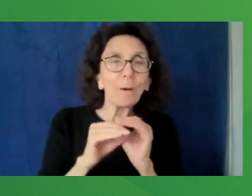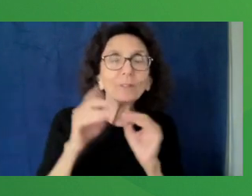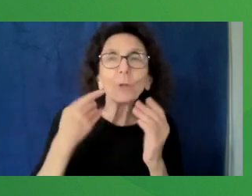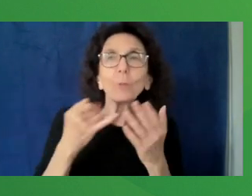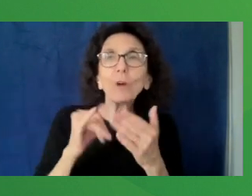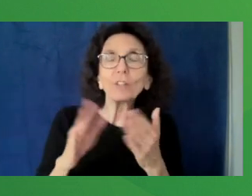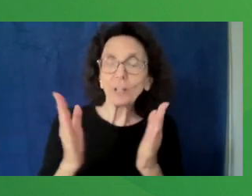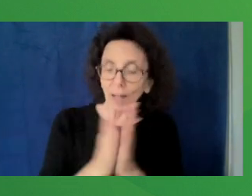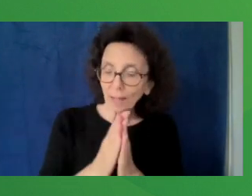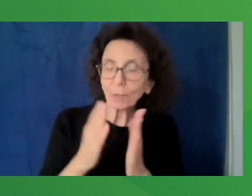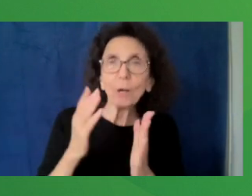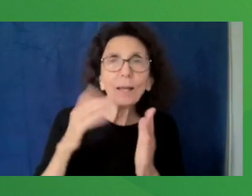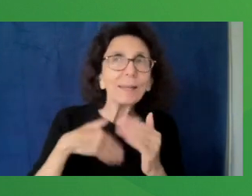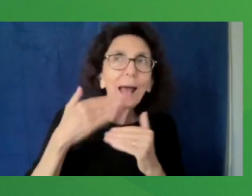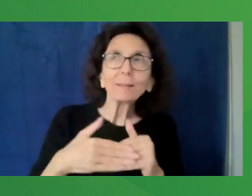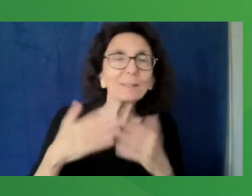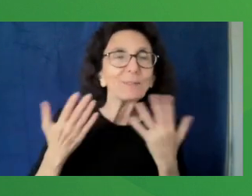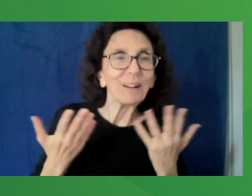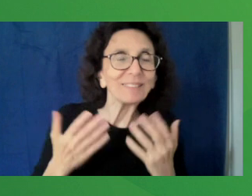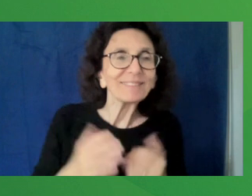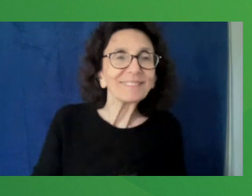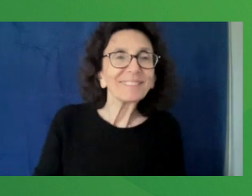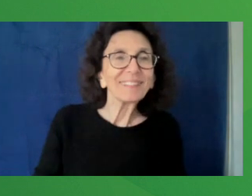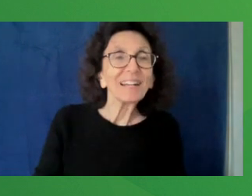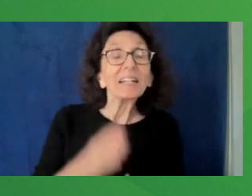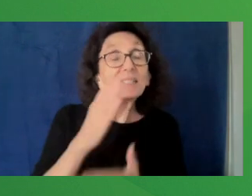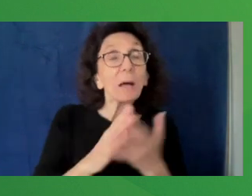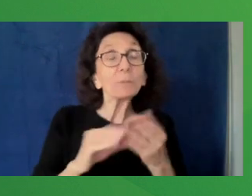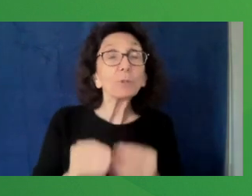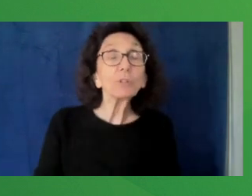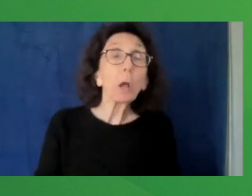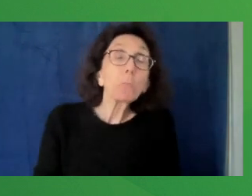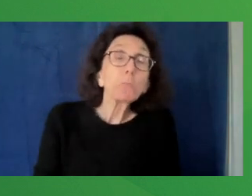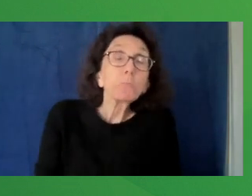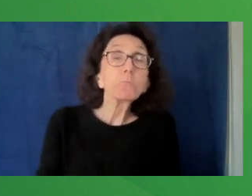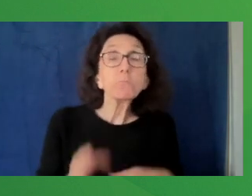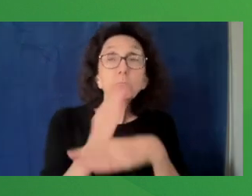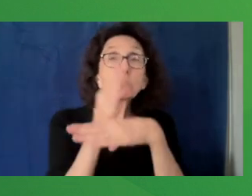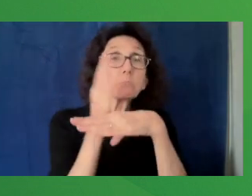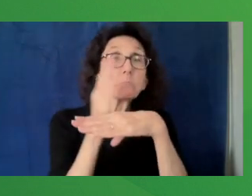We still have some saying neither agree nor disagree. So, role models in STEM is